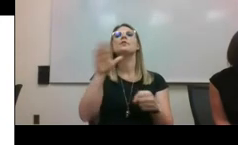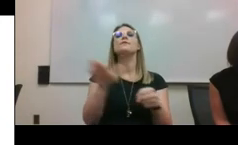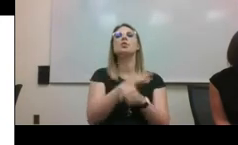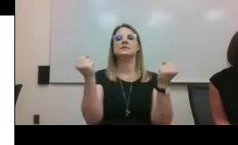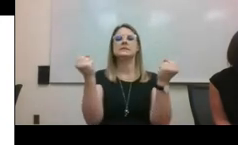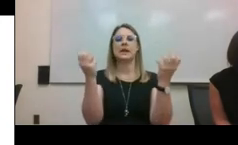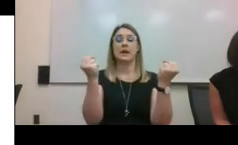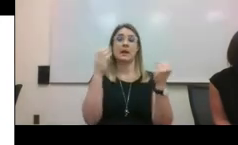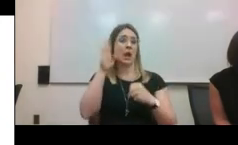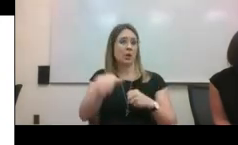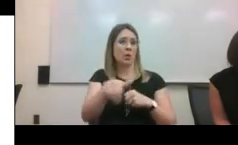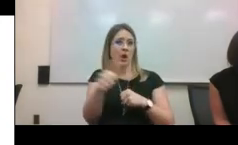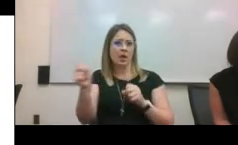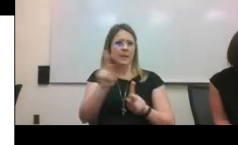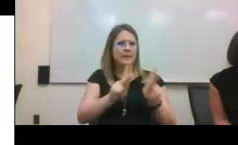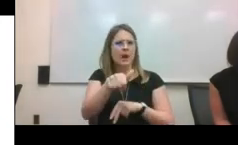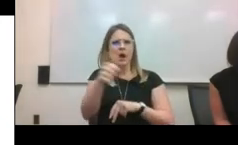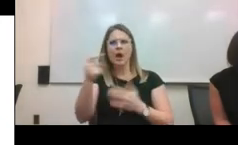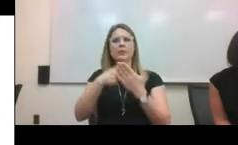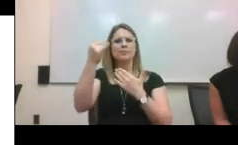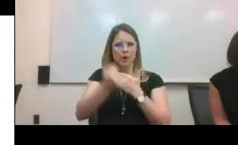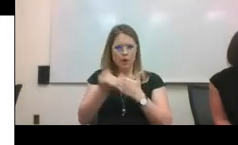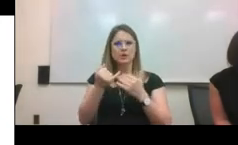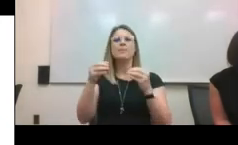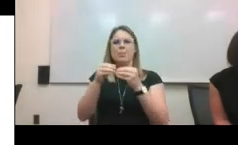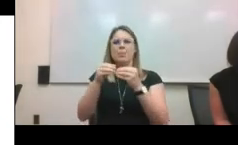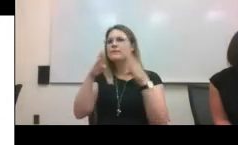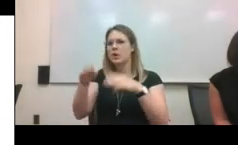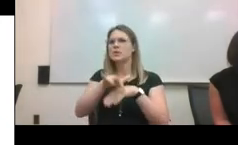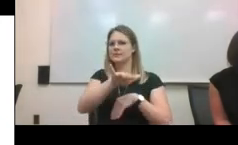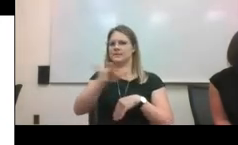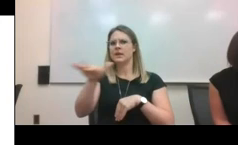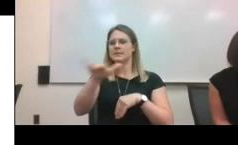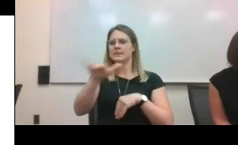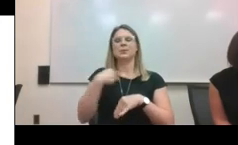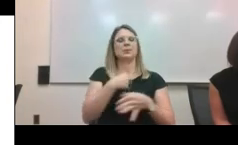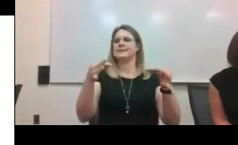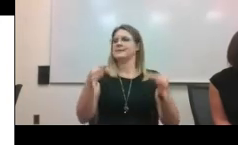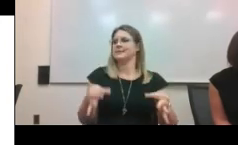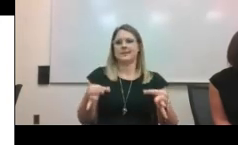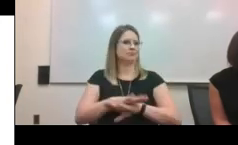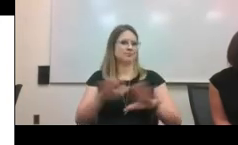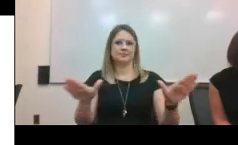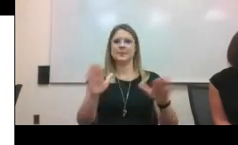I know other people and other projects are doing more focus on fingerspelling. We opted not to do that based on feedback